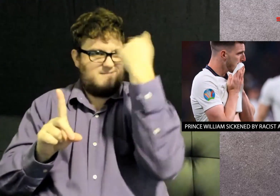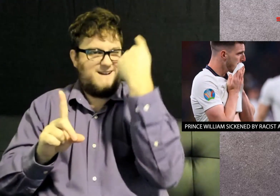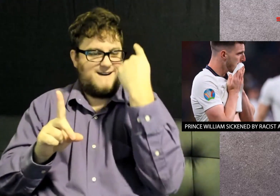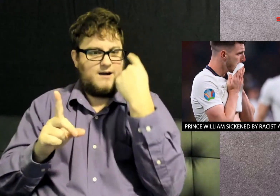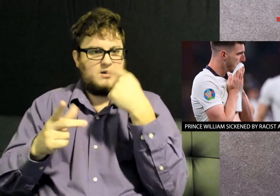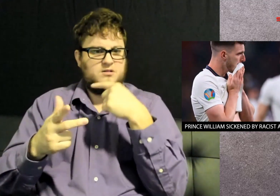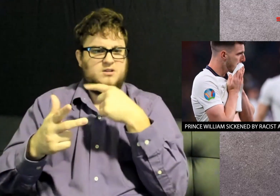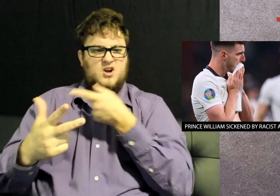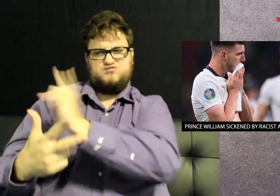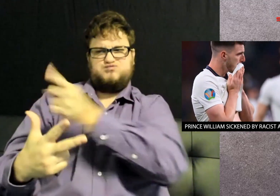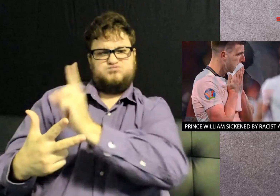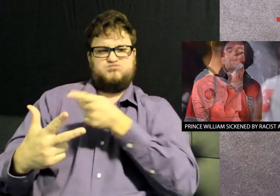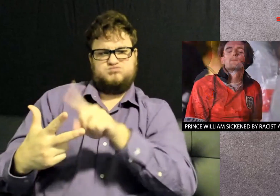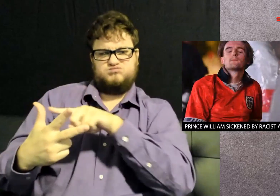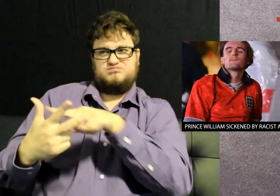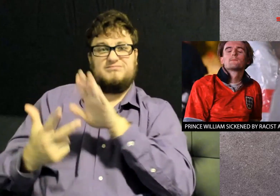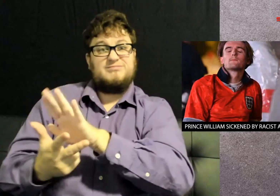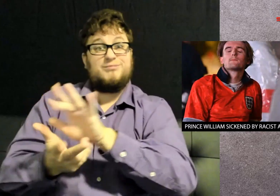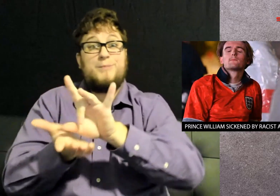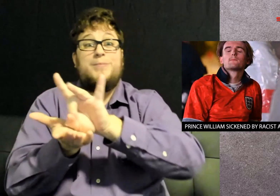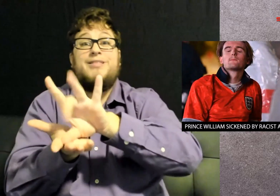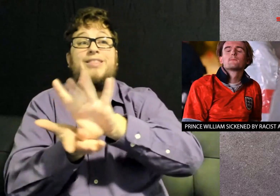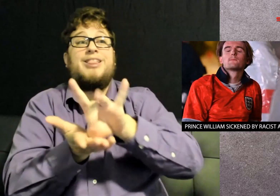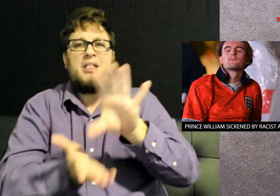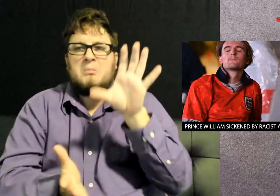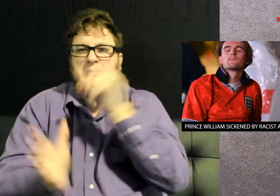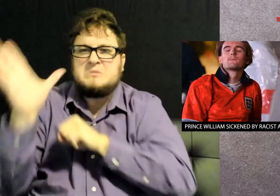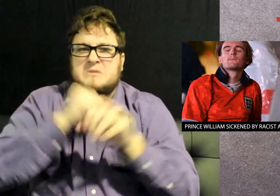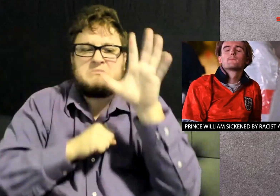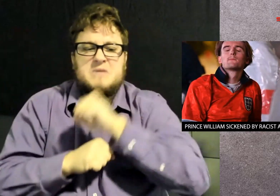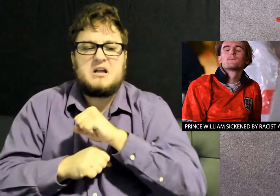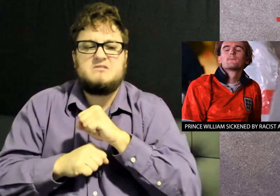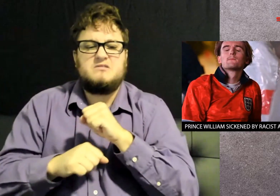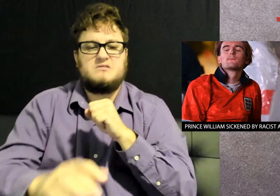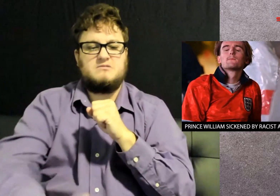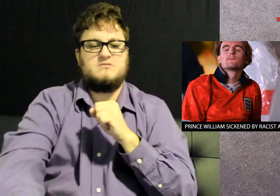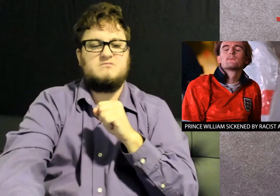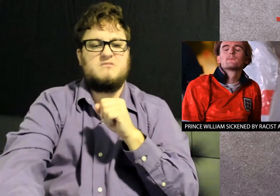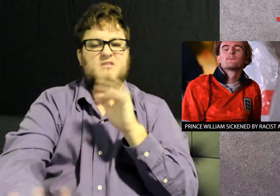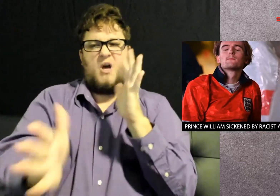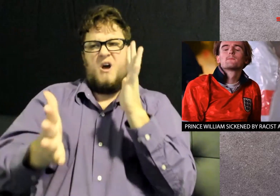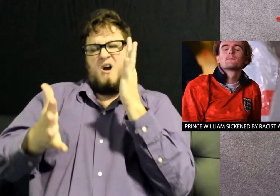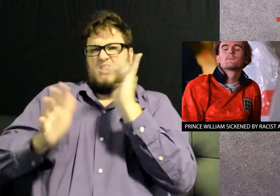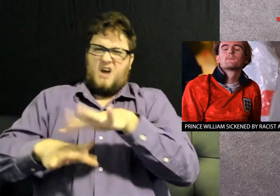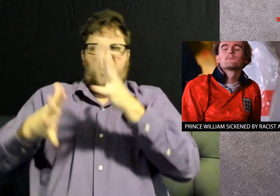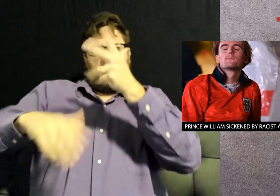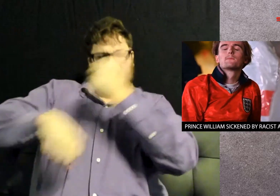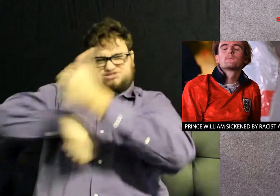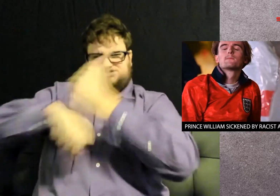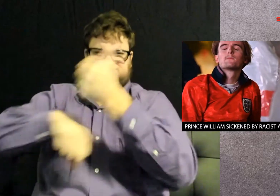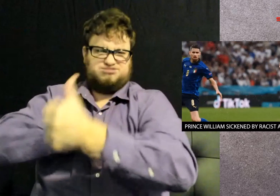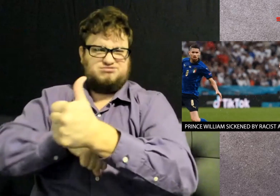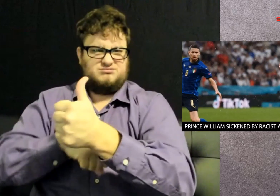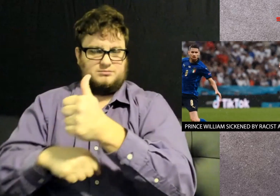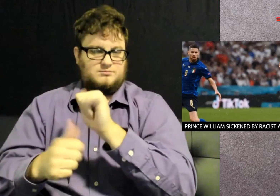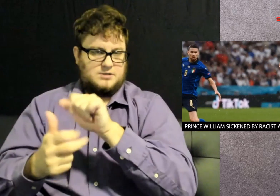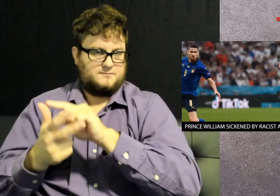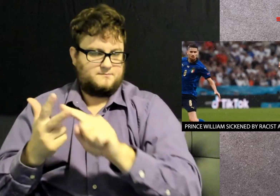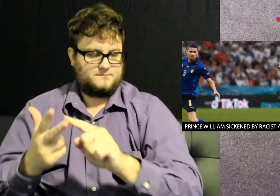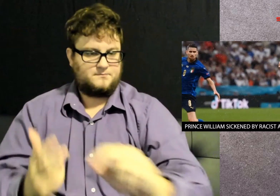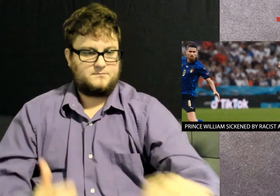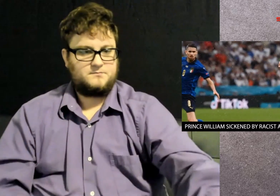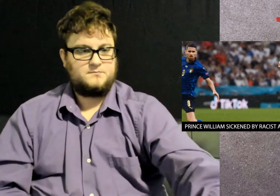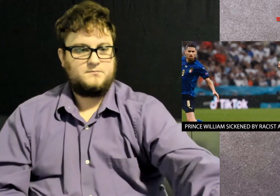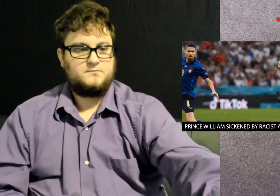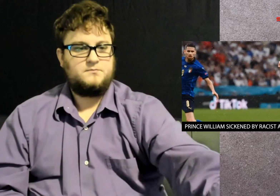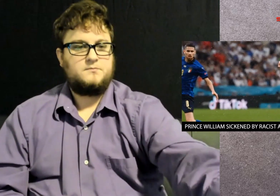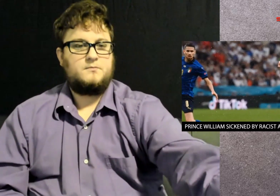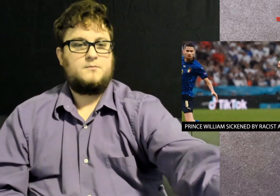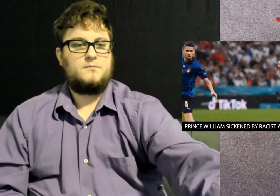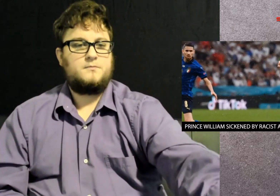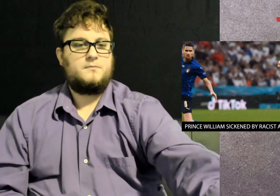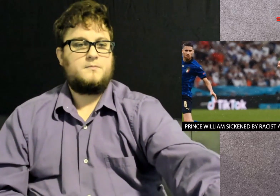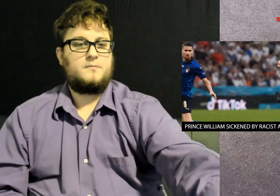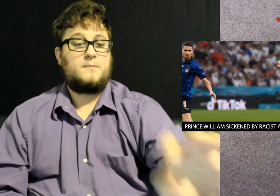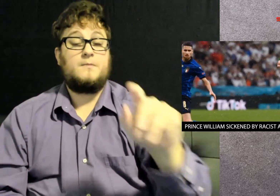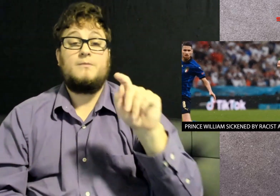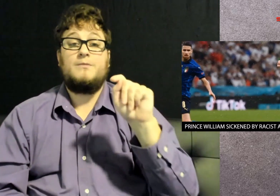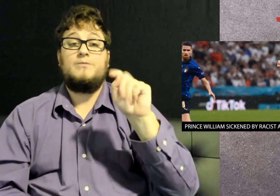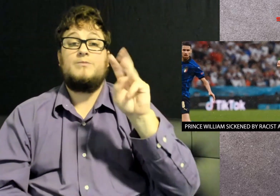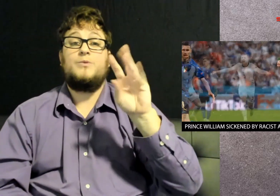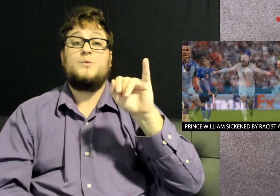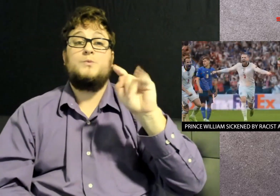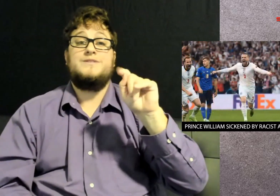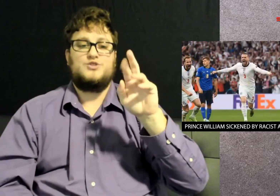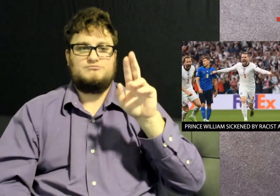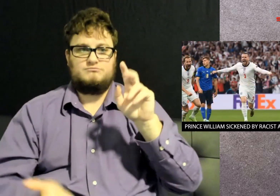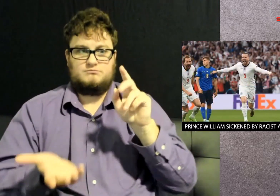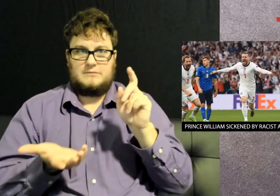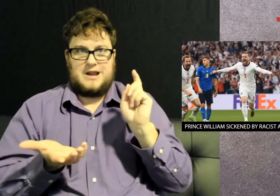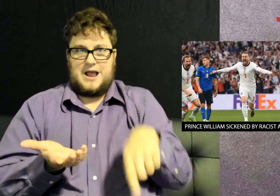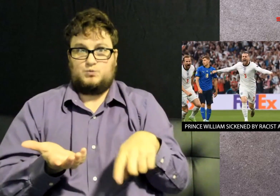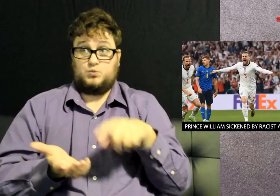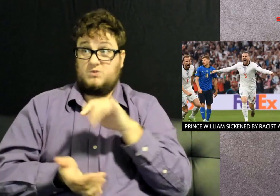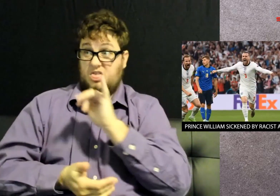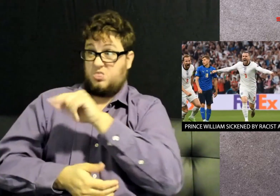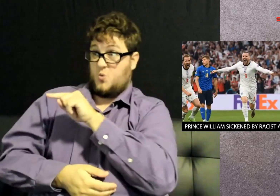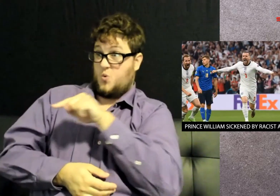kicks